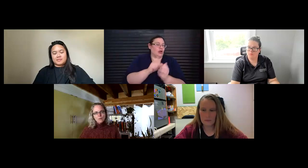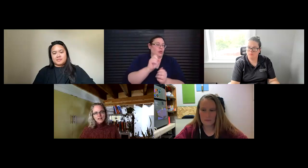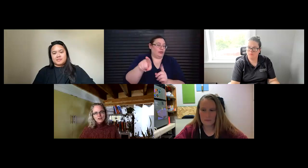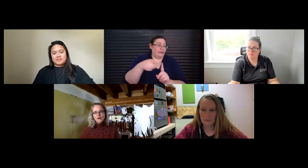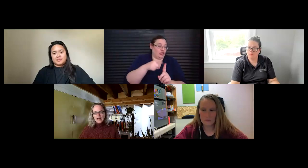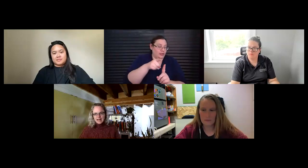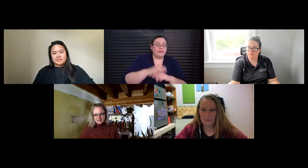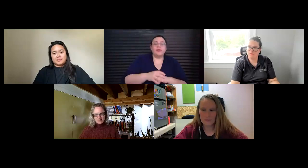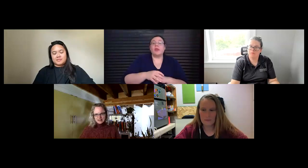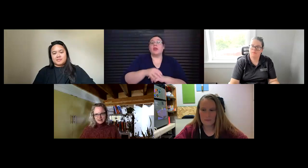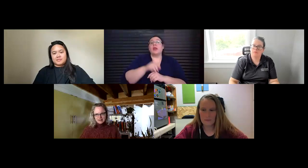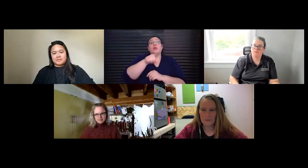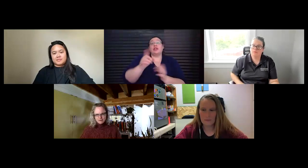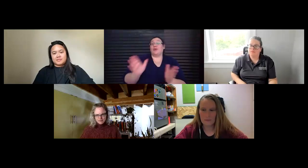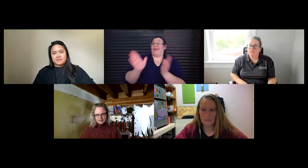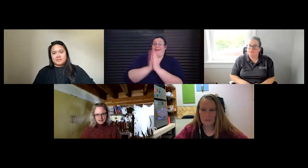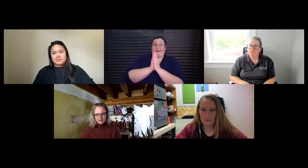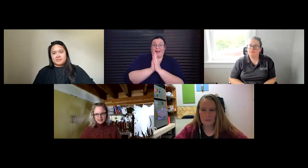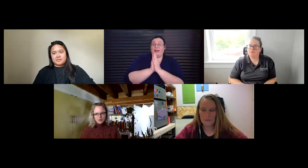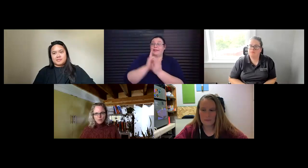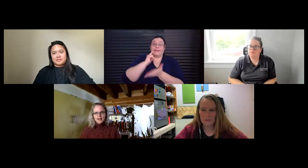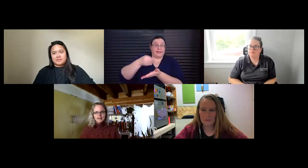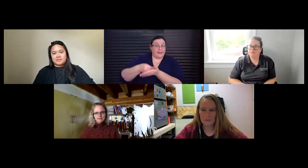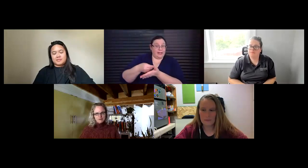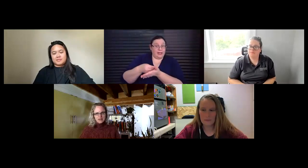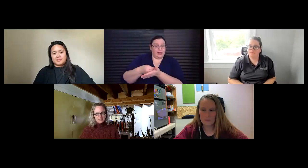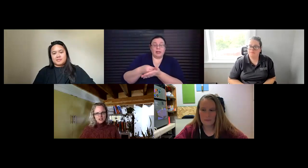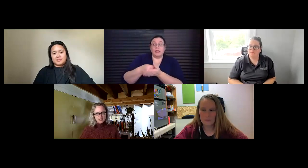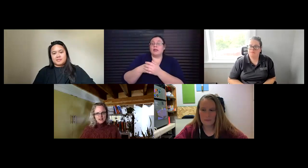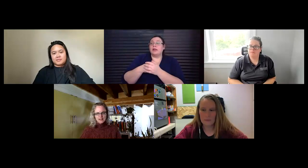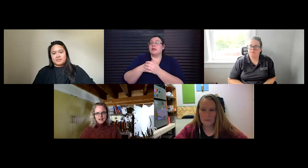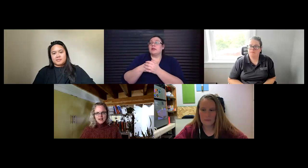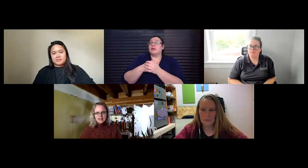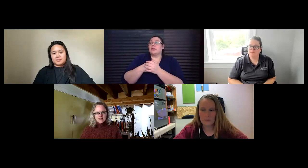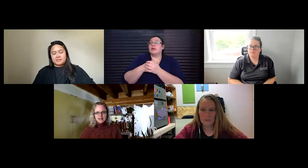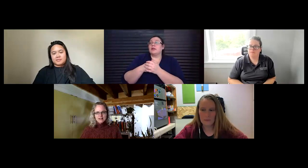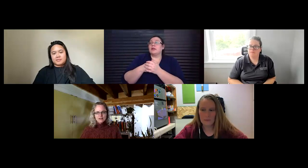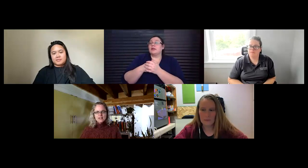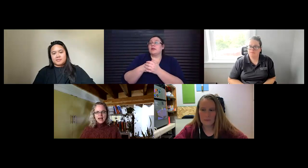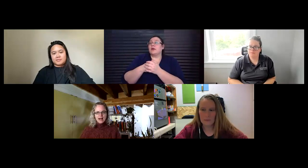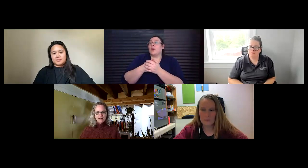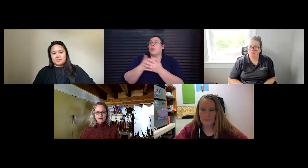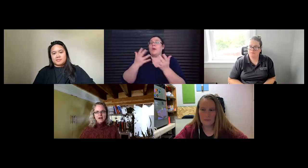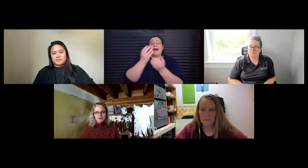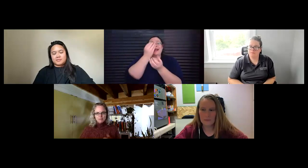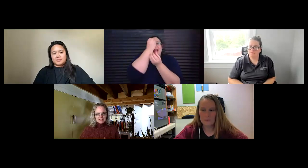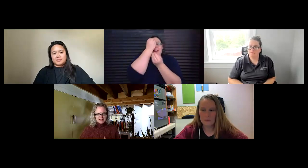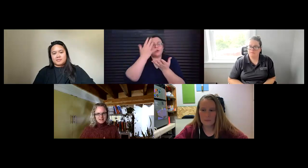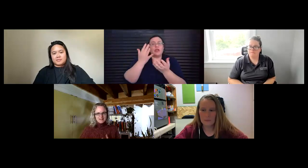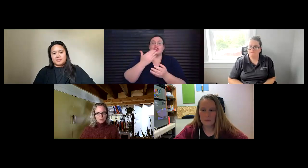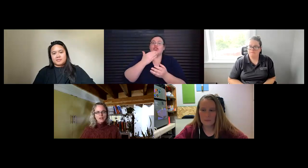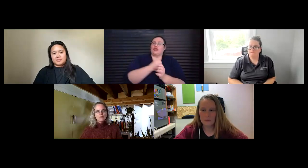When you were asking for funding, what information is it good to have about your business when